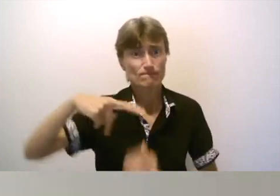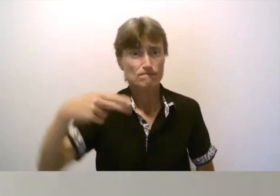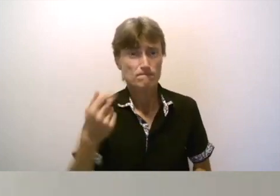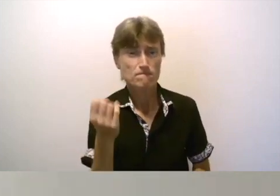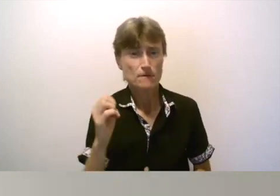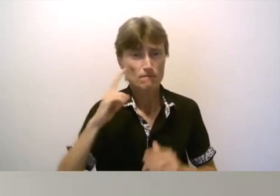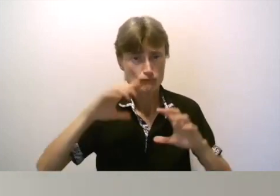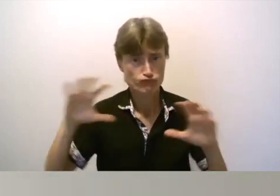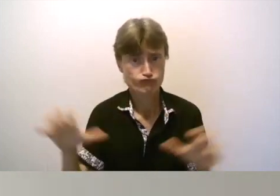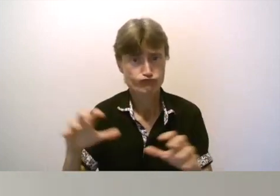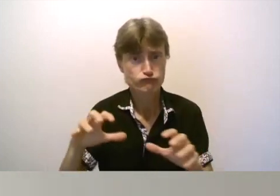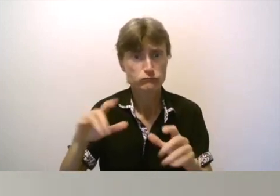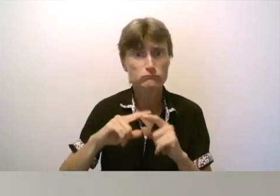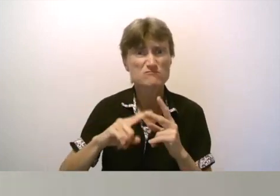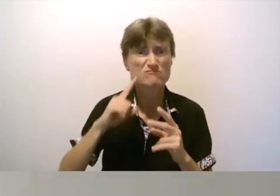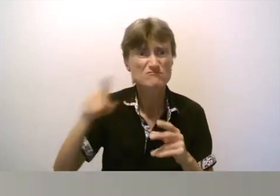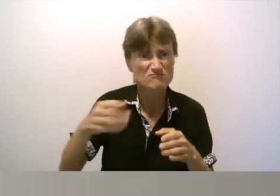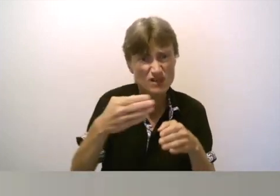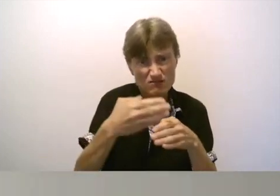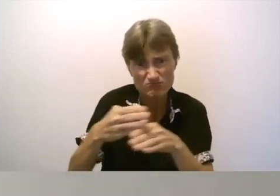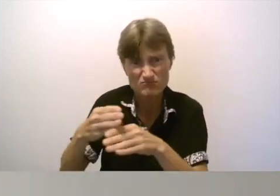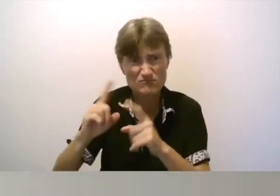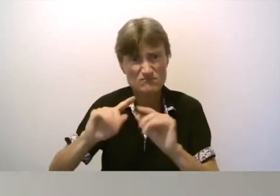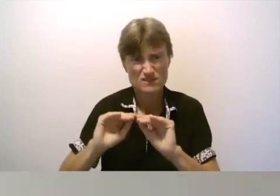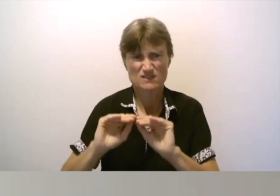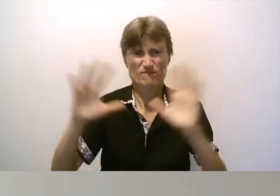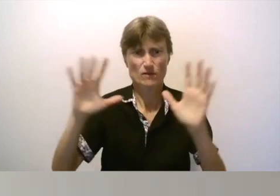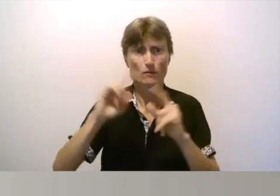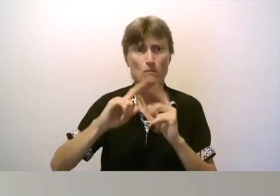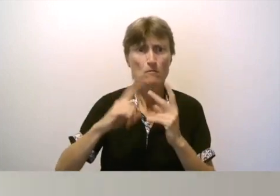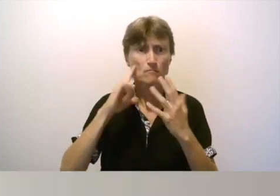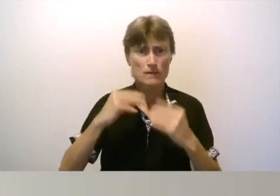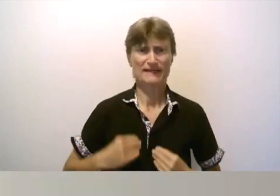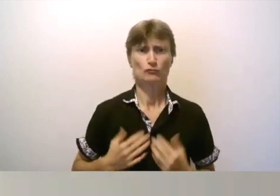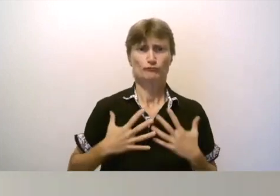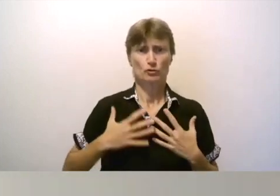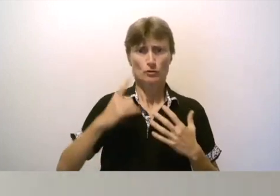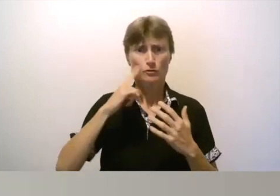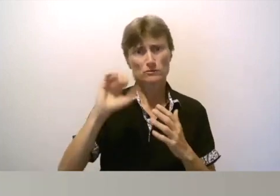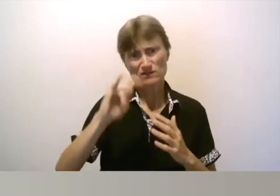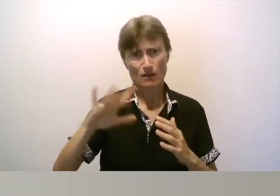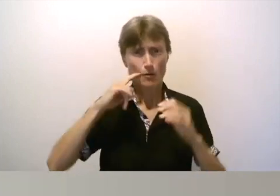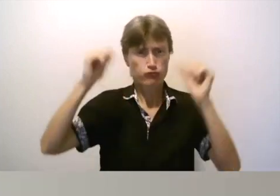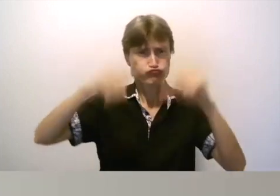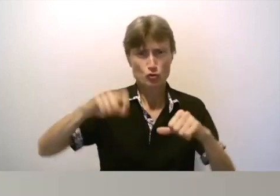put it sort of into a use it as inspiration for an old style poster and those posters will be available to download and